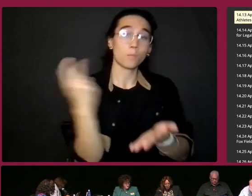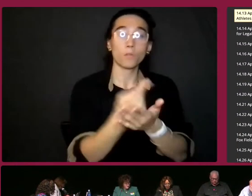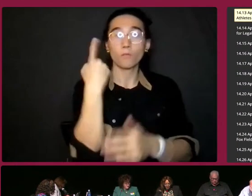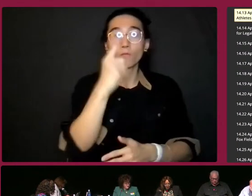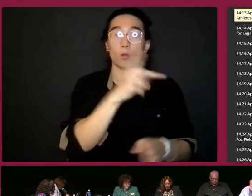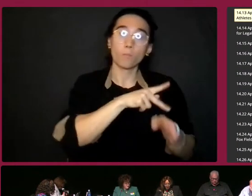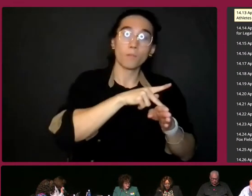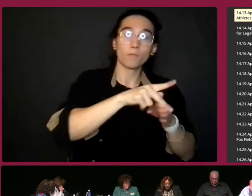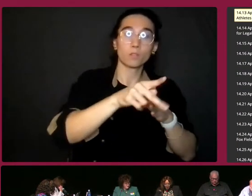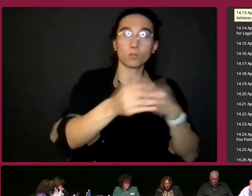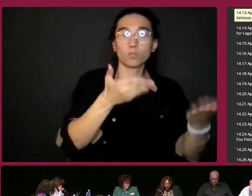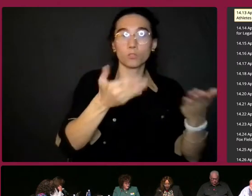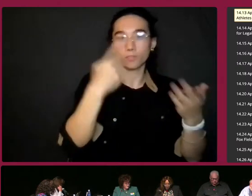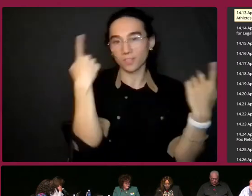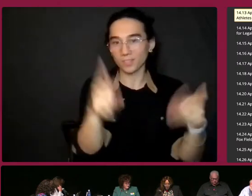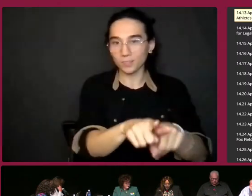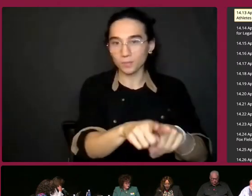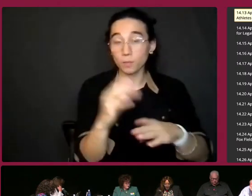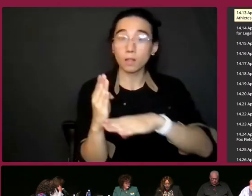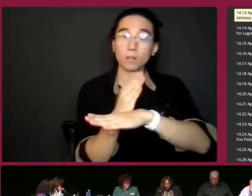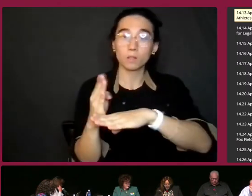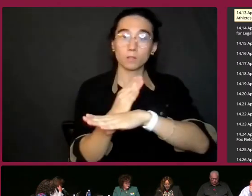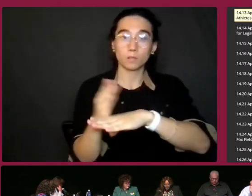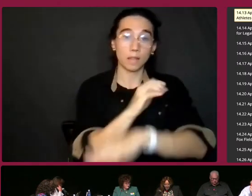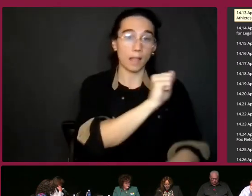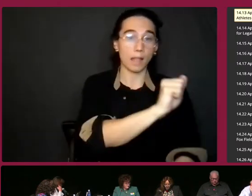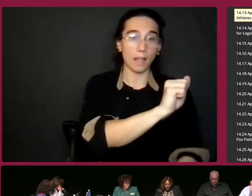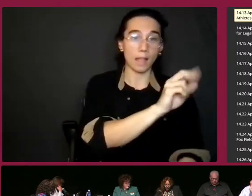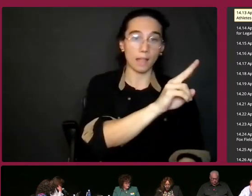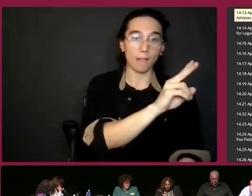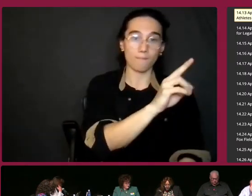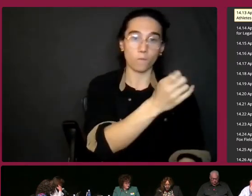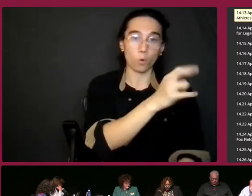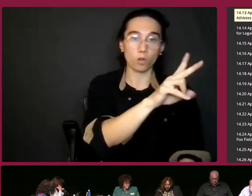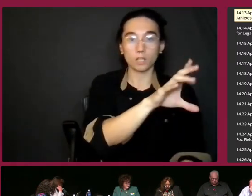agreement between AVOR's LLC, dba,